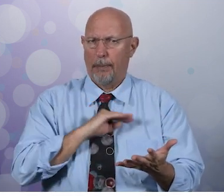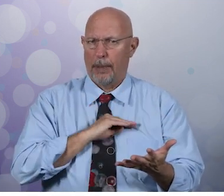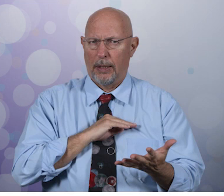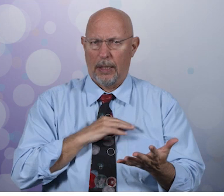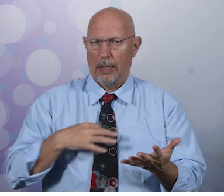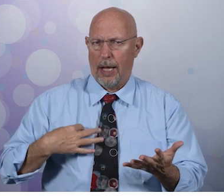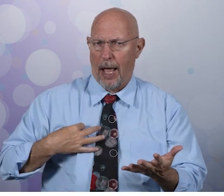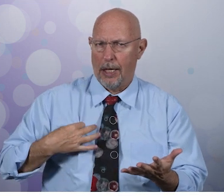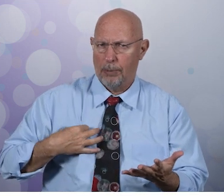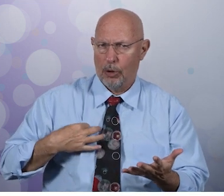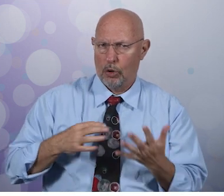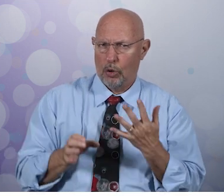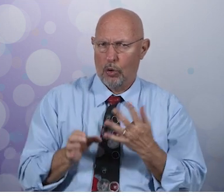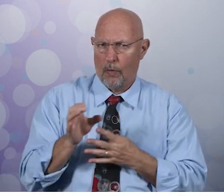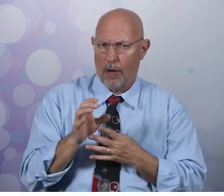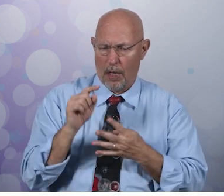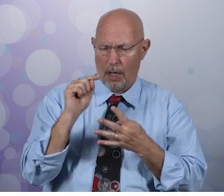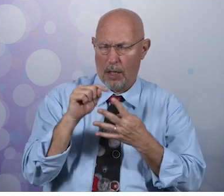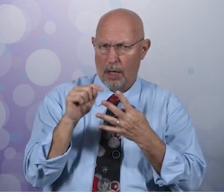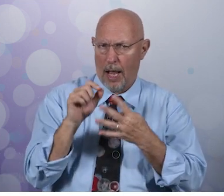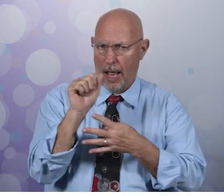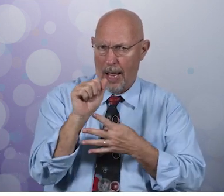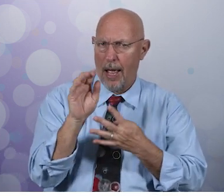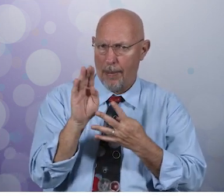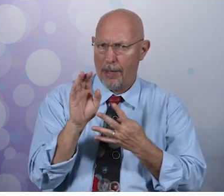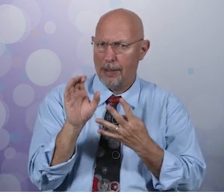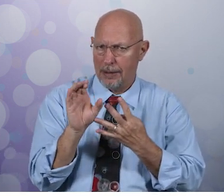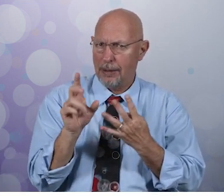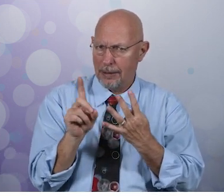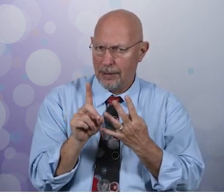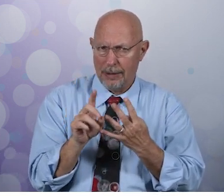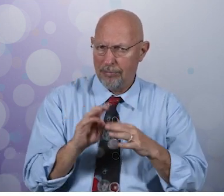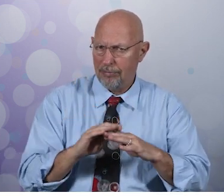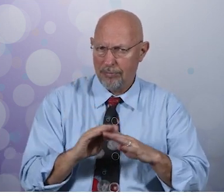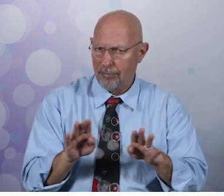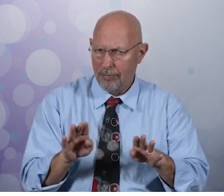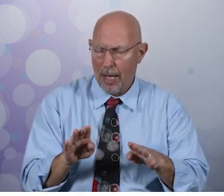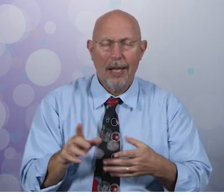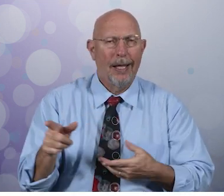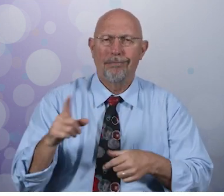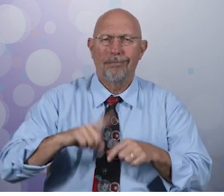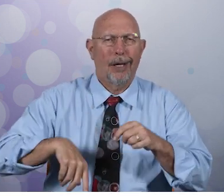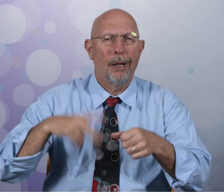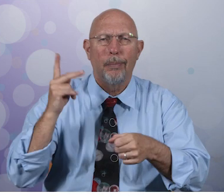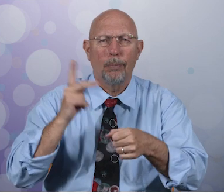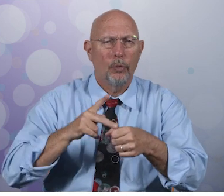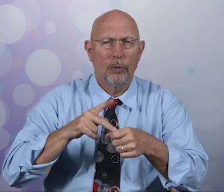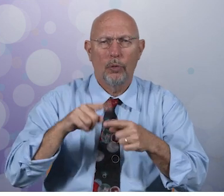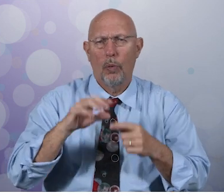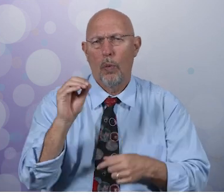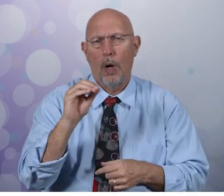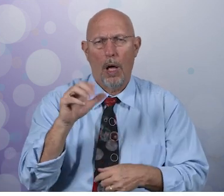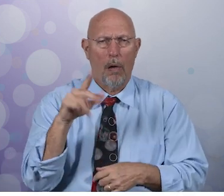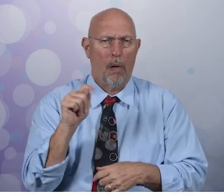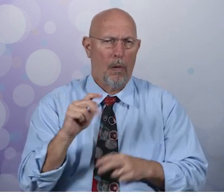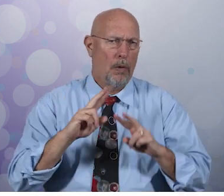in all of those four sections-- A, B, C, and D-- the student may not participate in Ohio's alternate assessment.